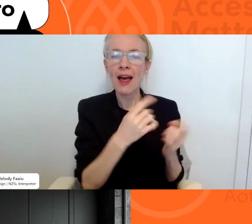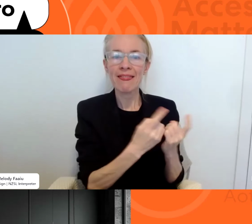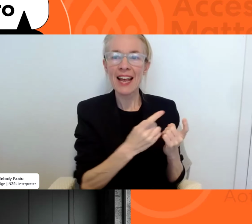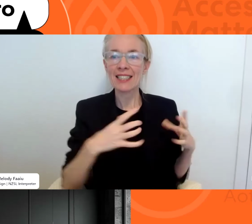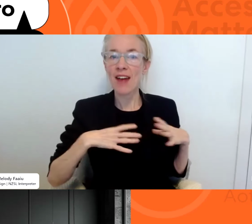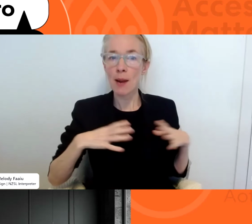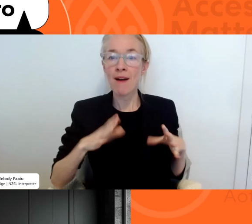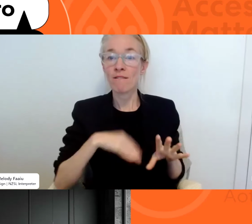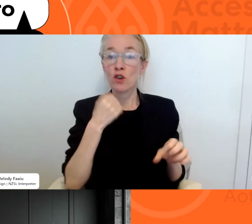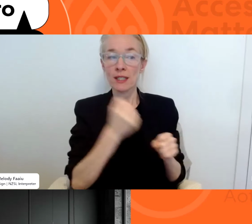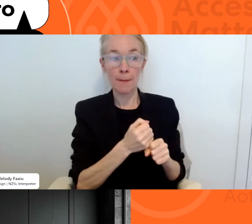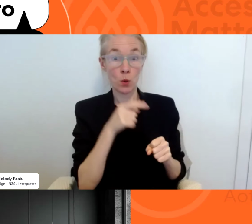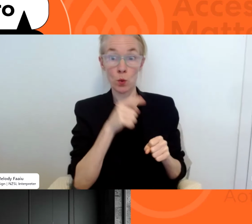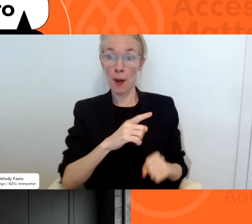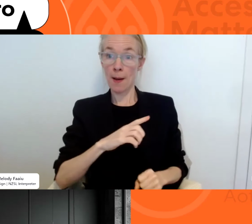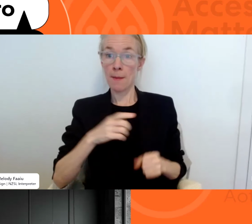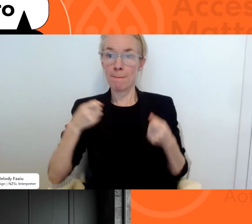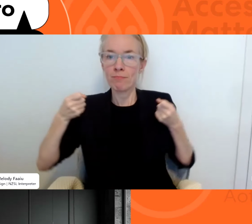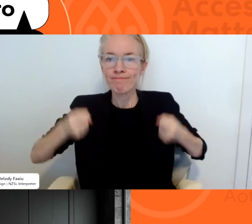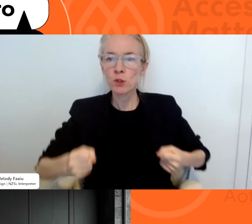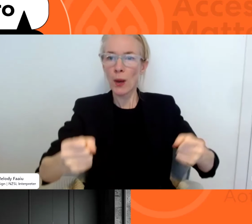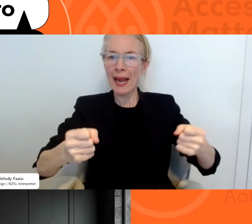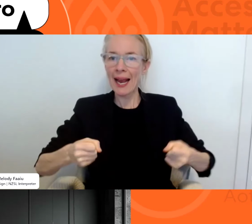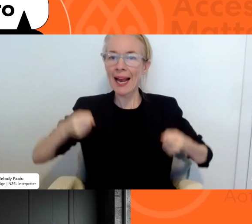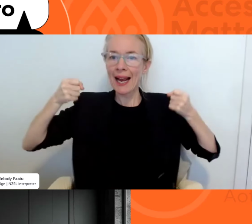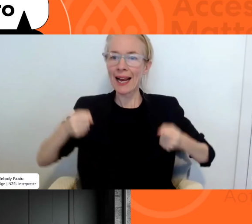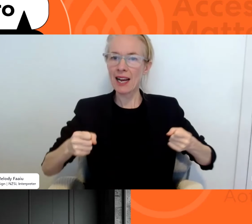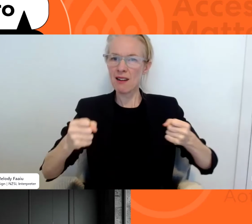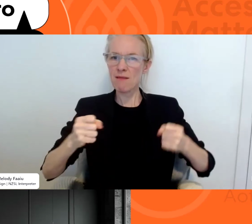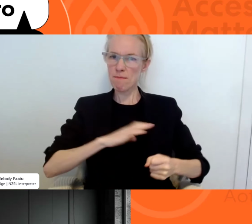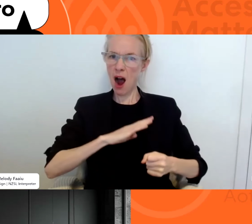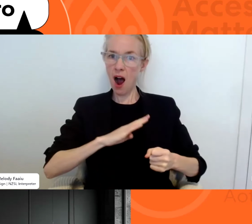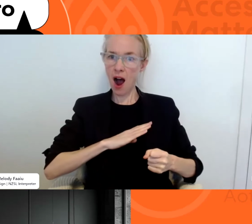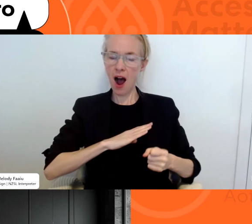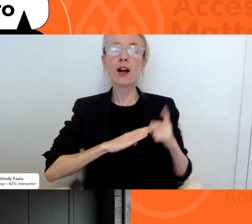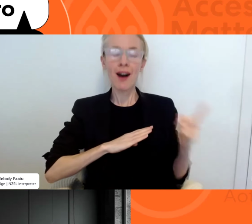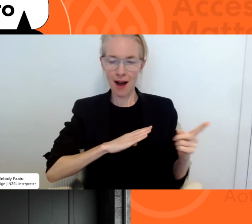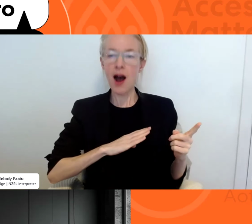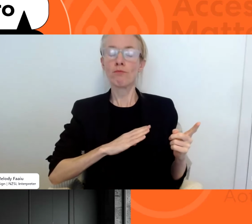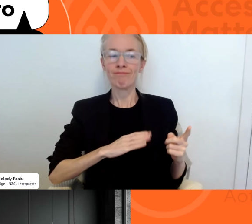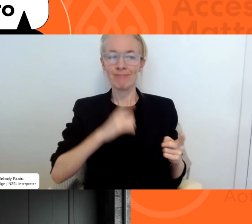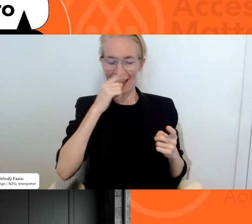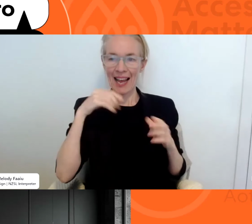on the swing, I could get to the sports centre and things like that.